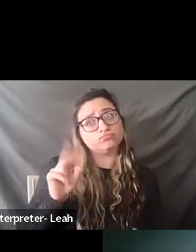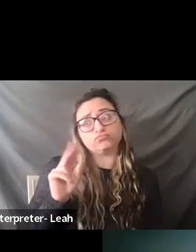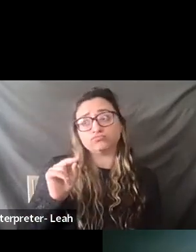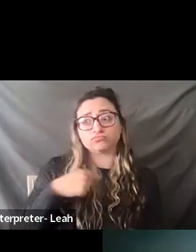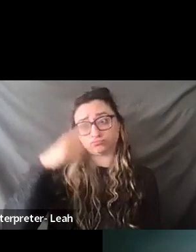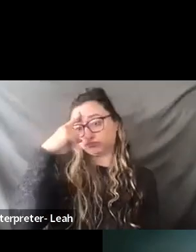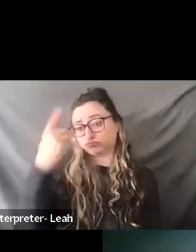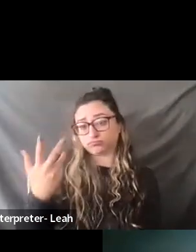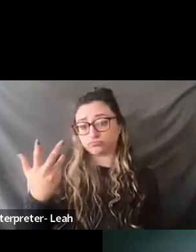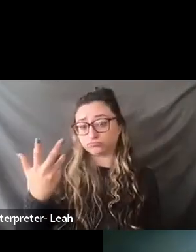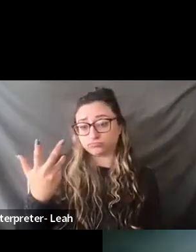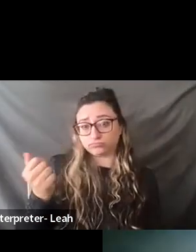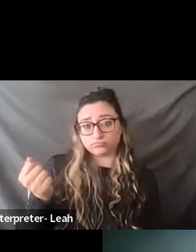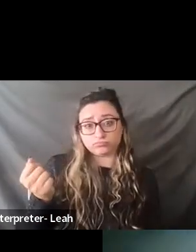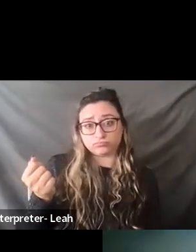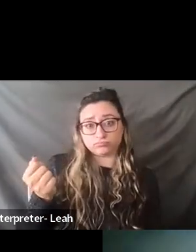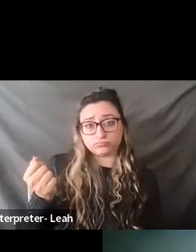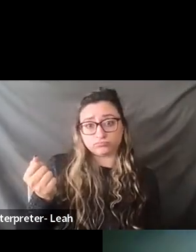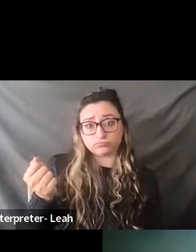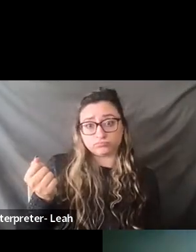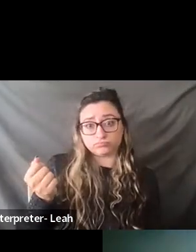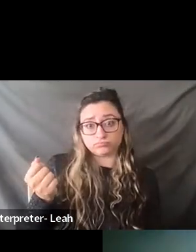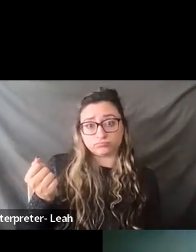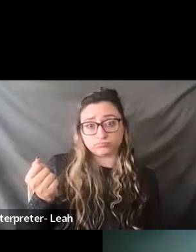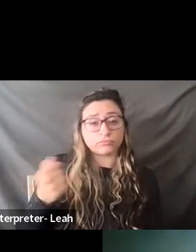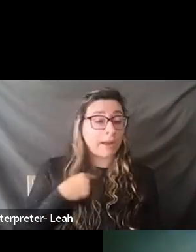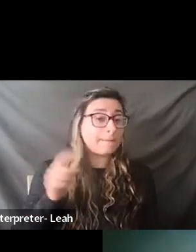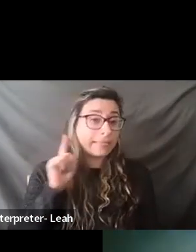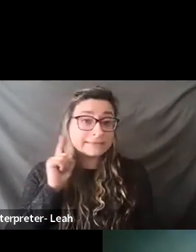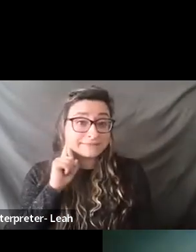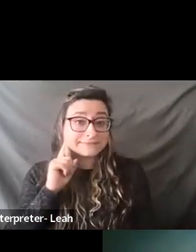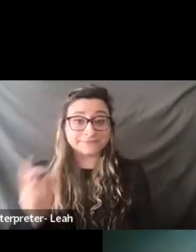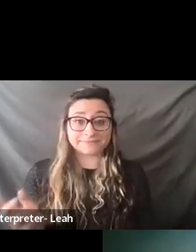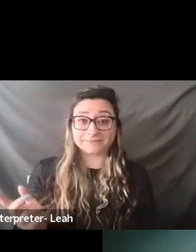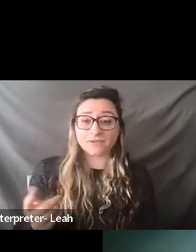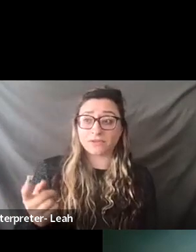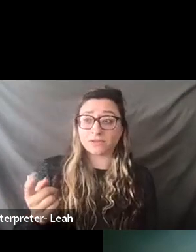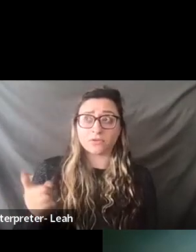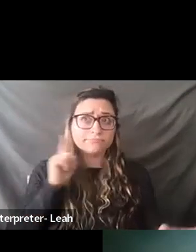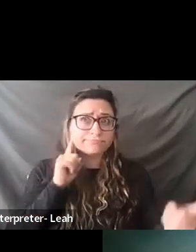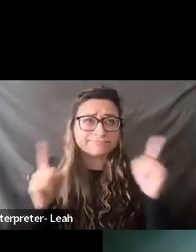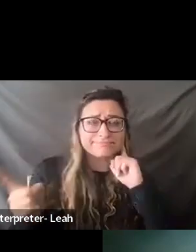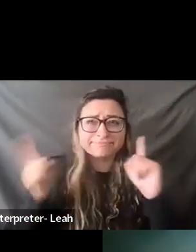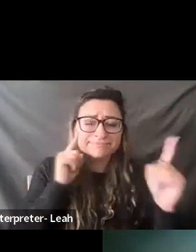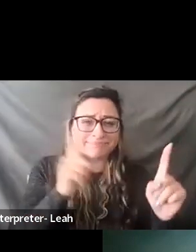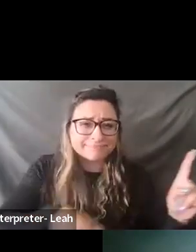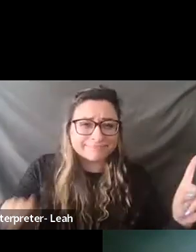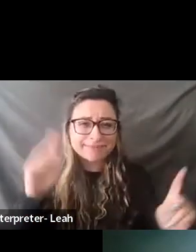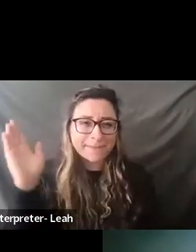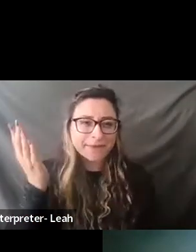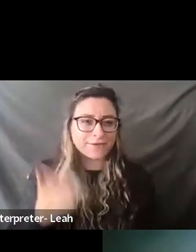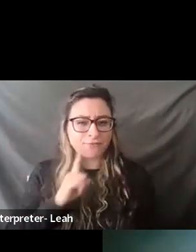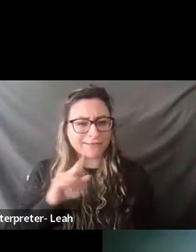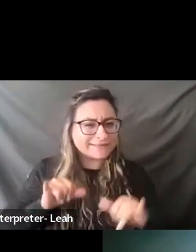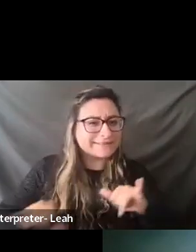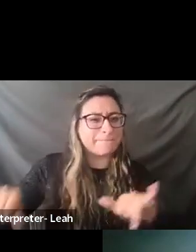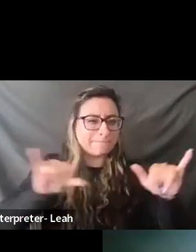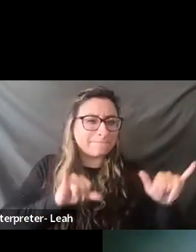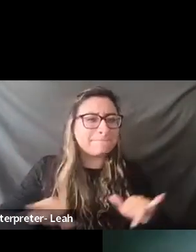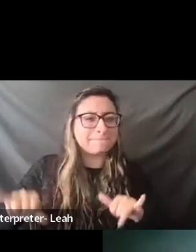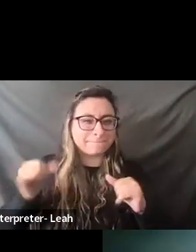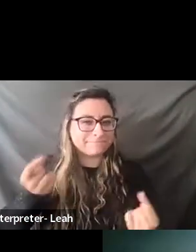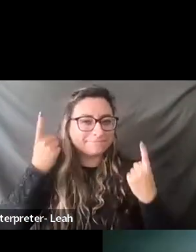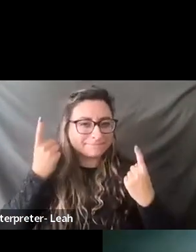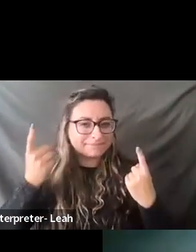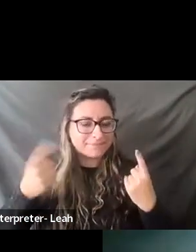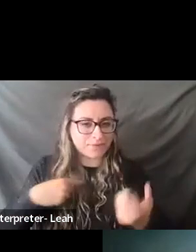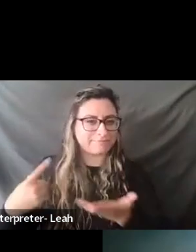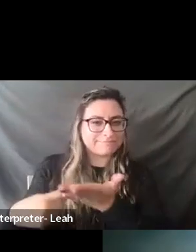Pat, anything you would like to add?